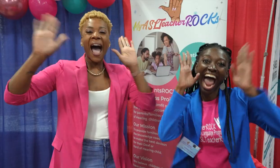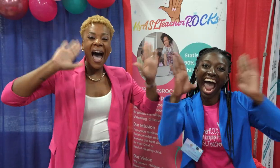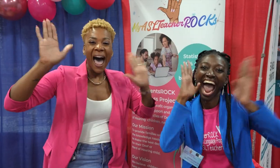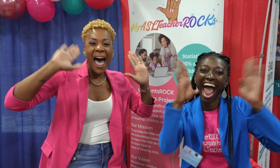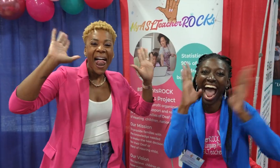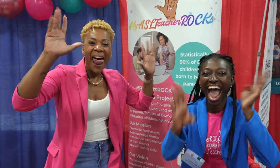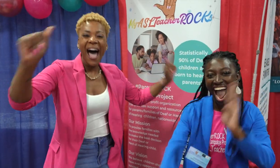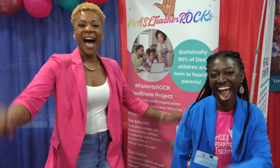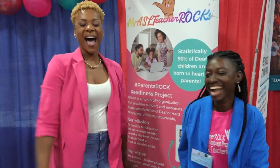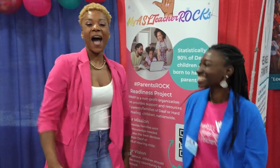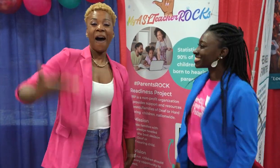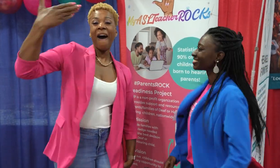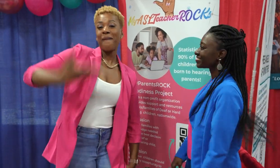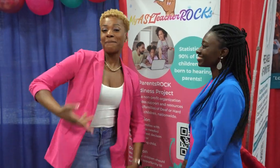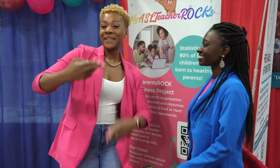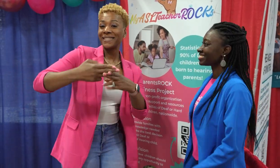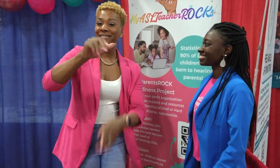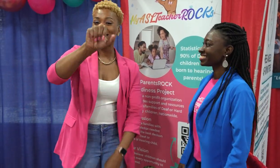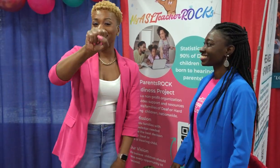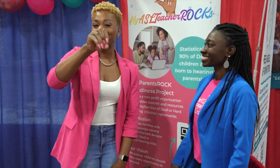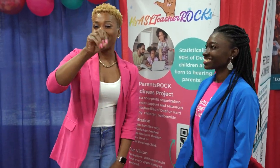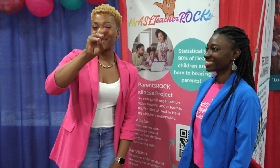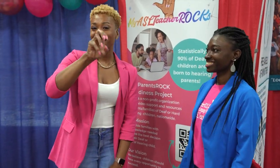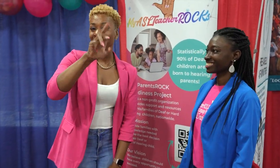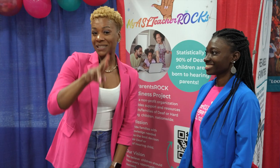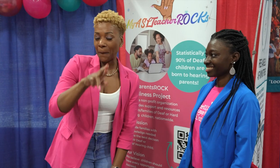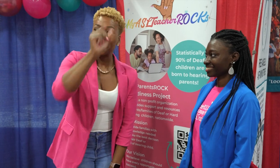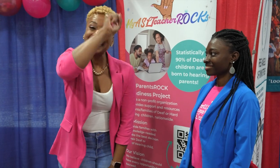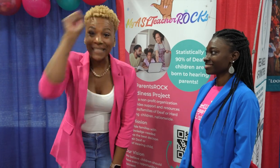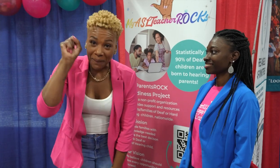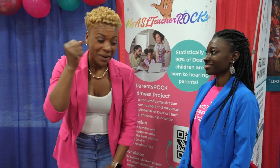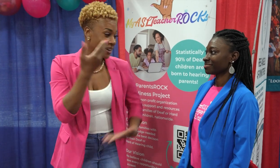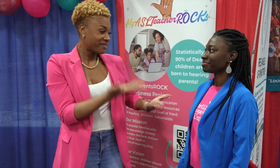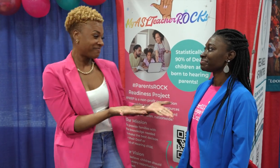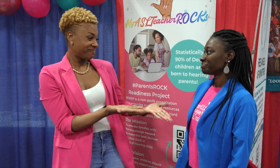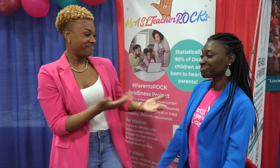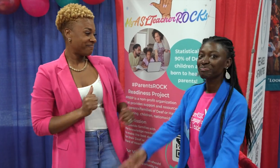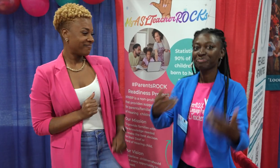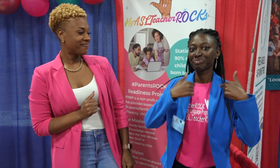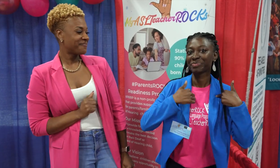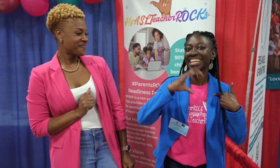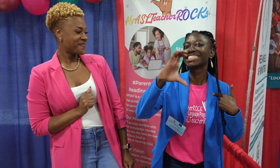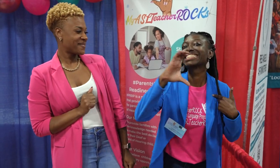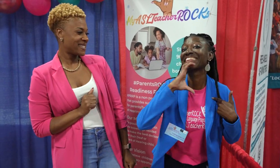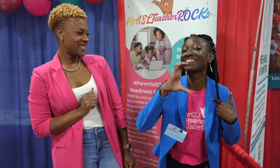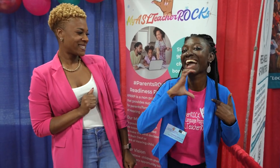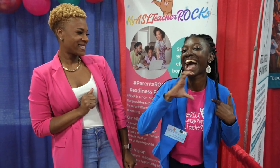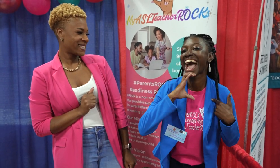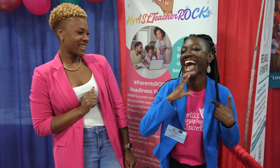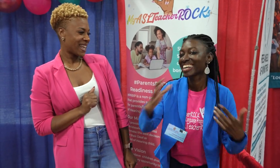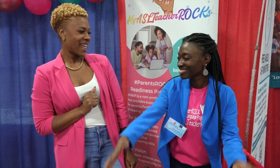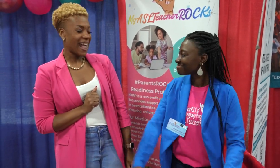Hey! I'm Somer. And I'm Cynthia!